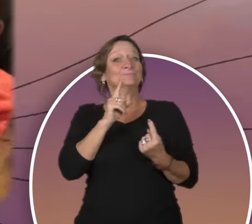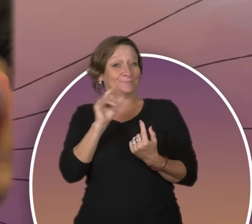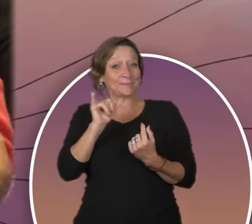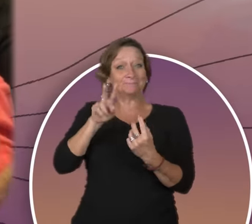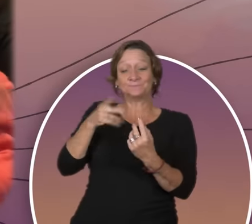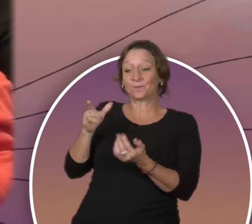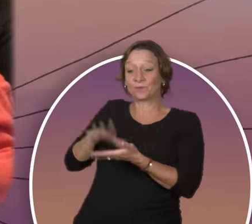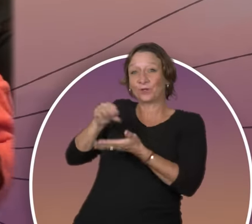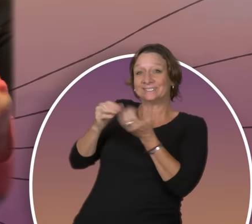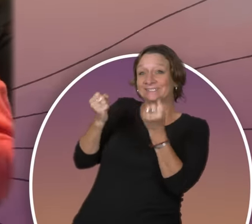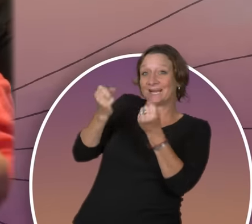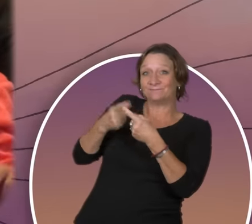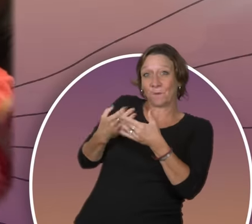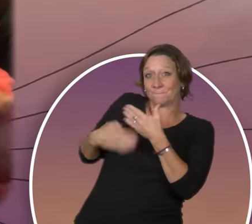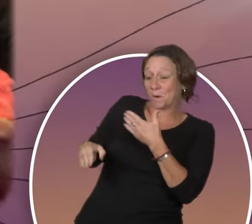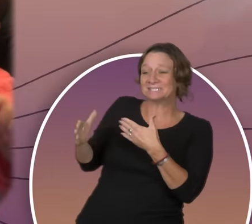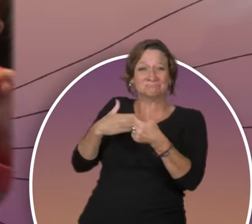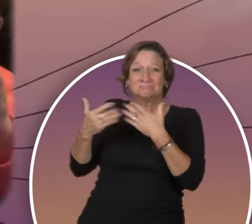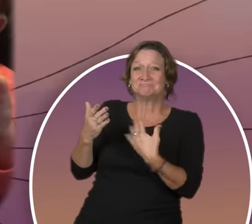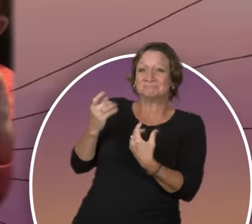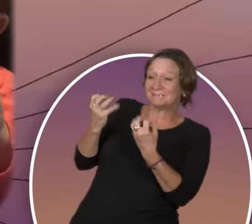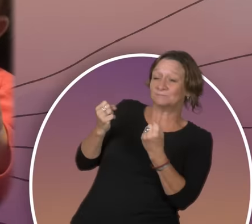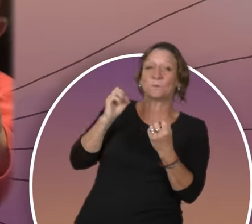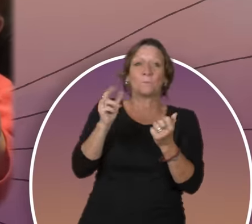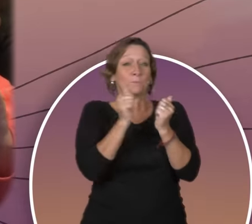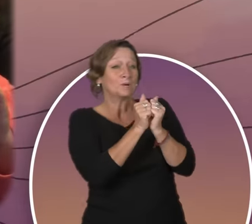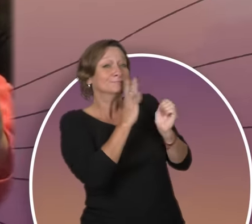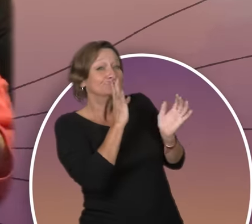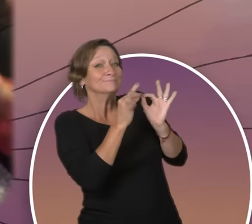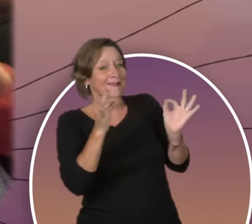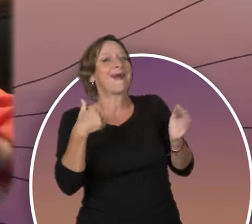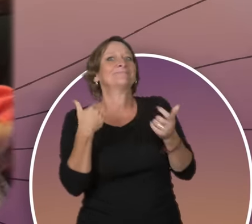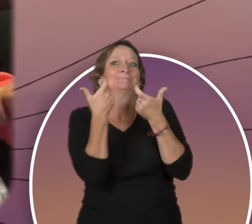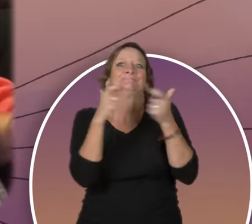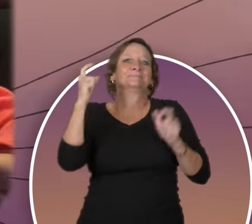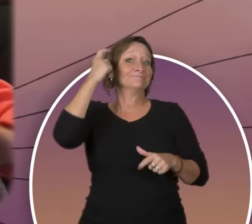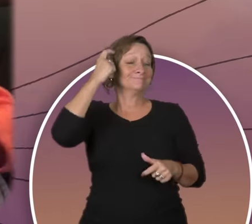Learning to sign from birth, whether alone or alongside spoken language, has some major cognitive benefits.